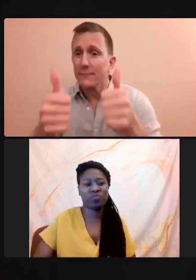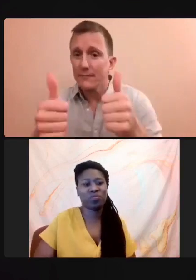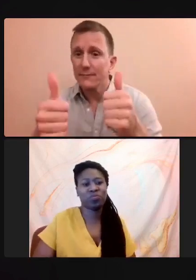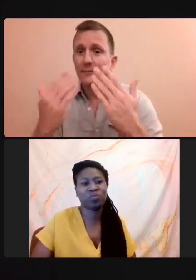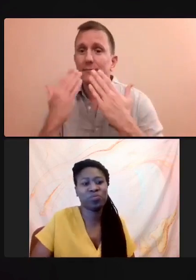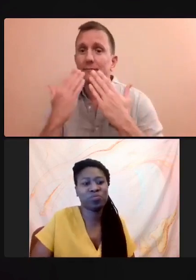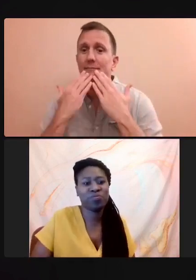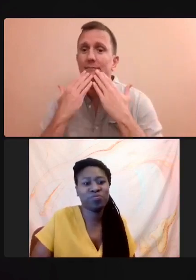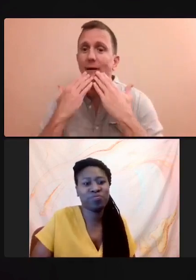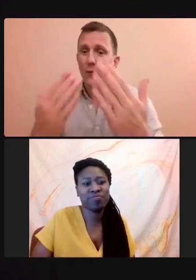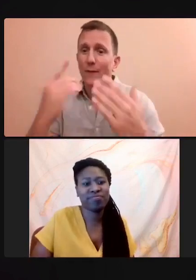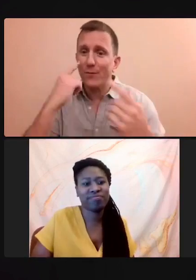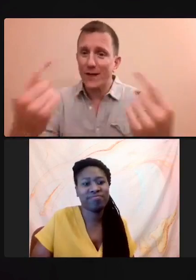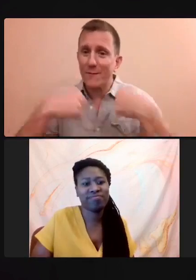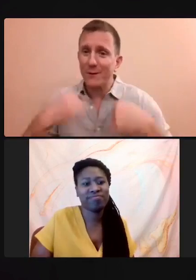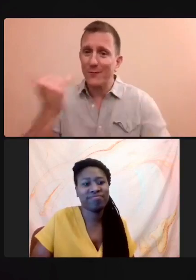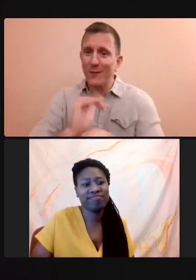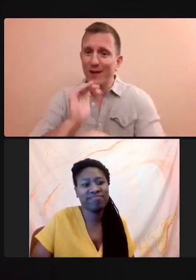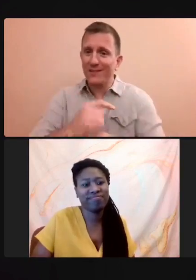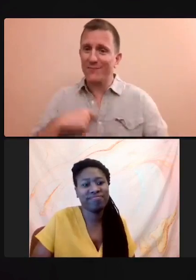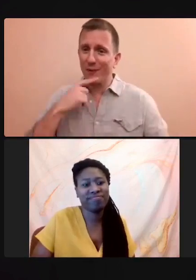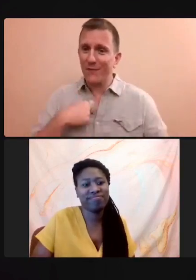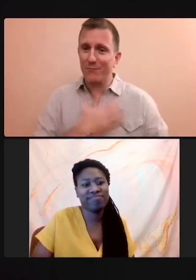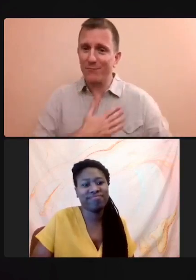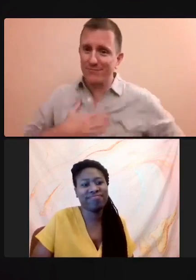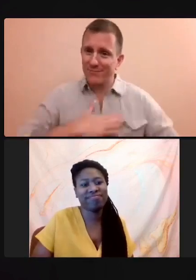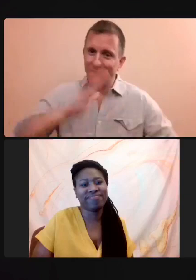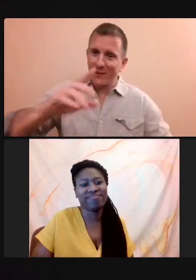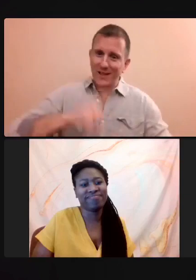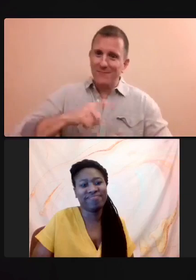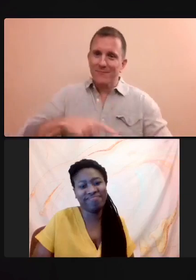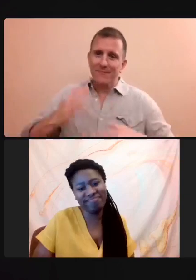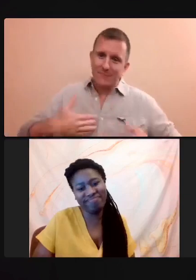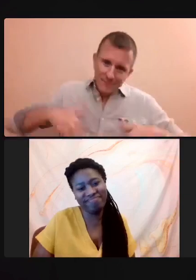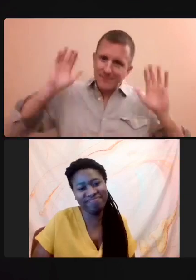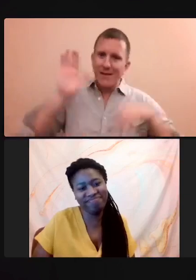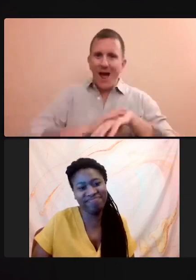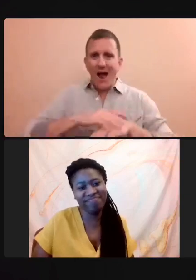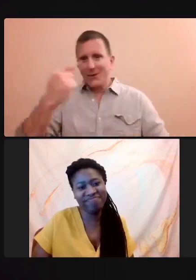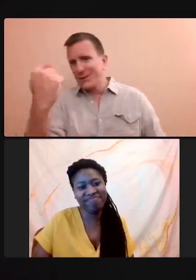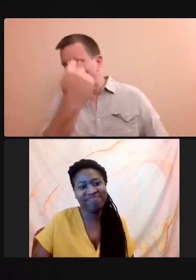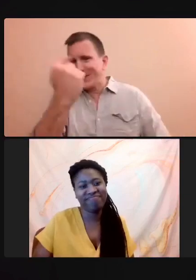ideology is they've gained from society about deaf people that are still internalized and really do some unpacking there